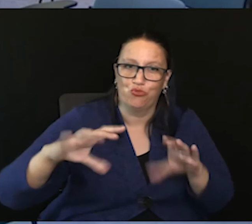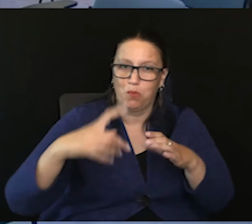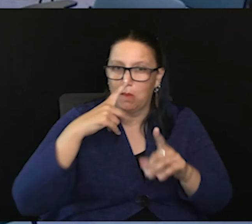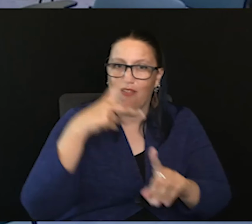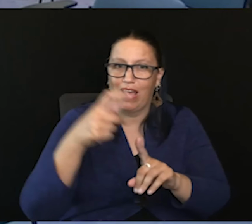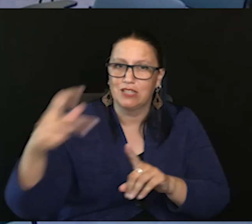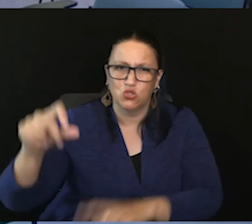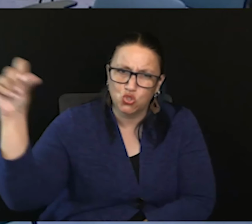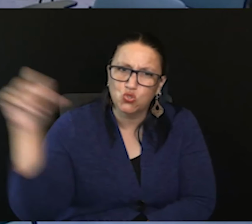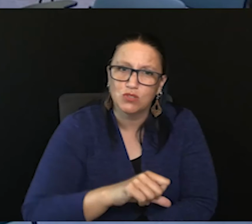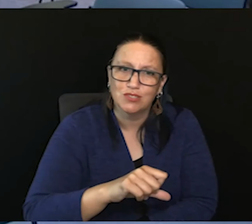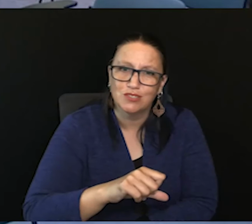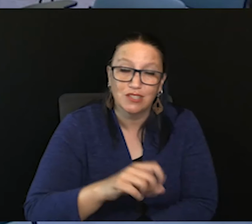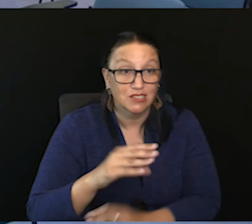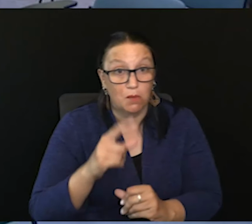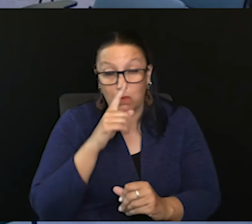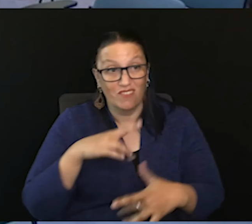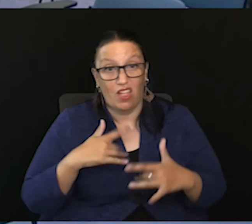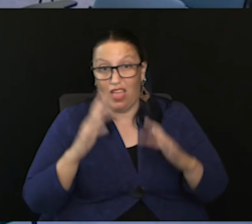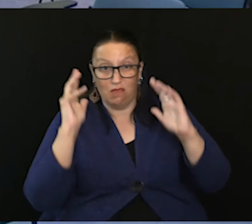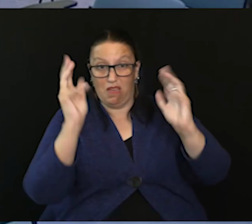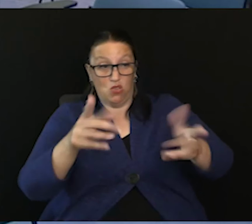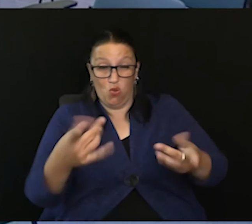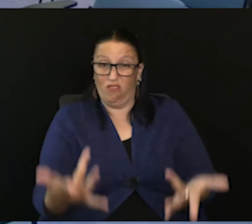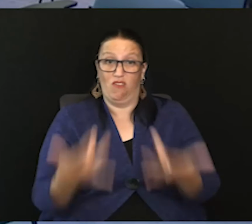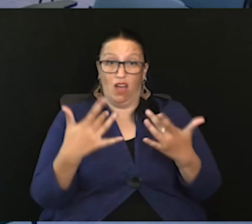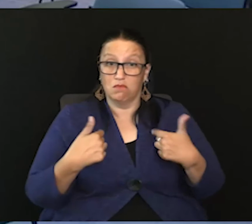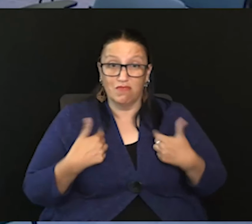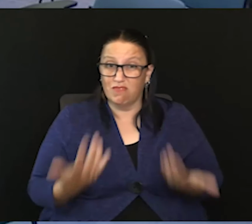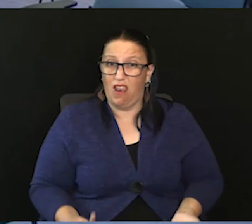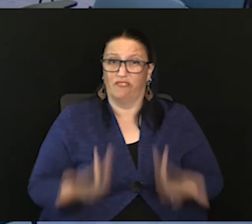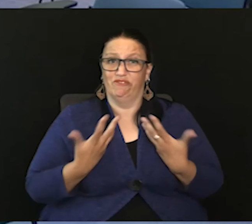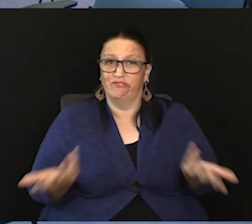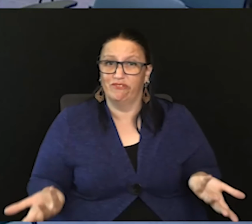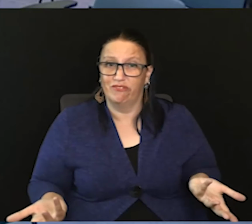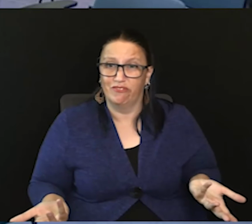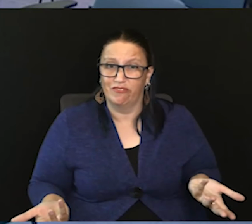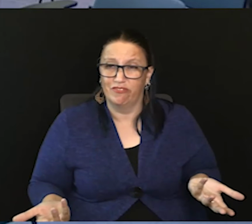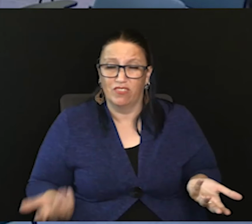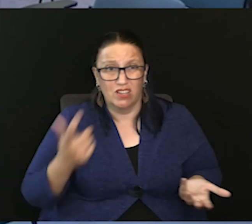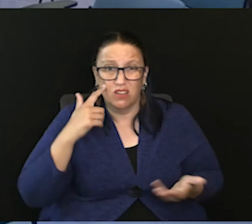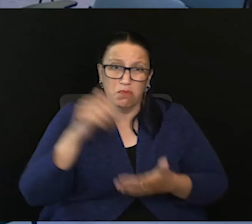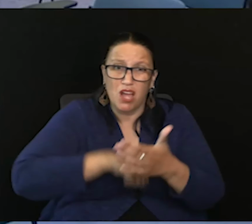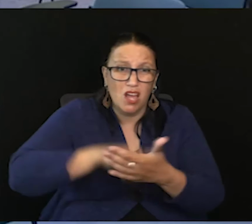it's a combination now of people being feeling abandoned and isolated and spending a lot of money trying to get